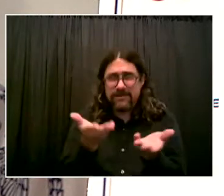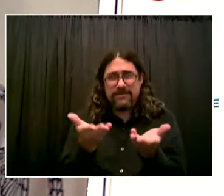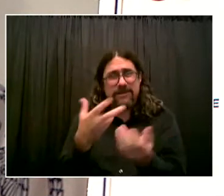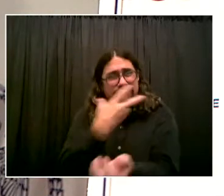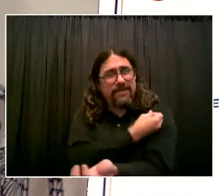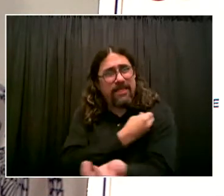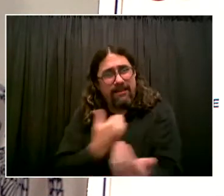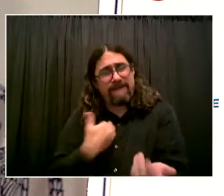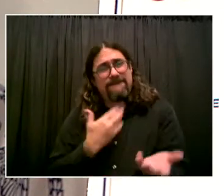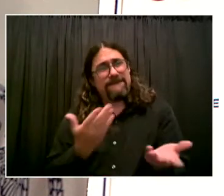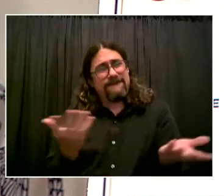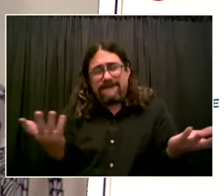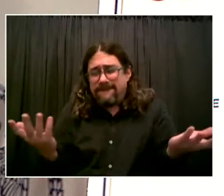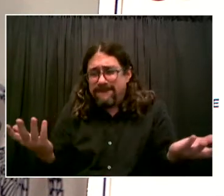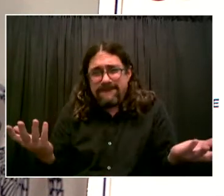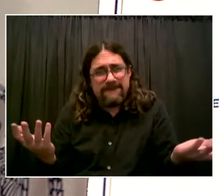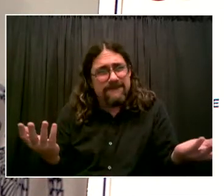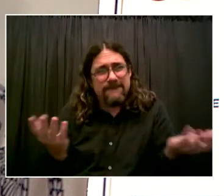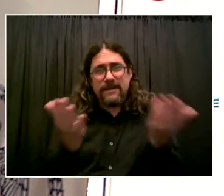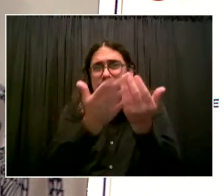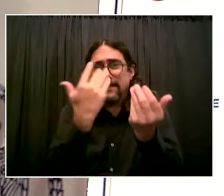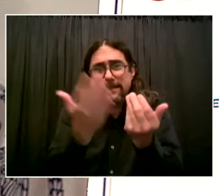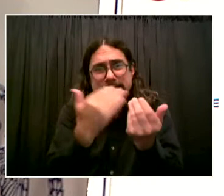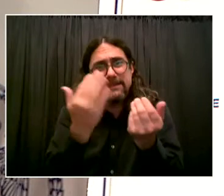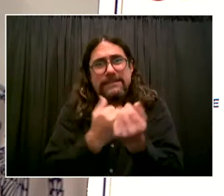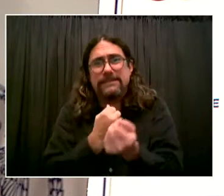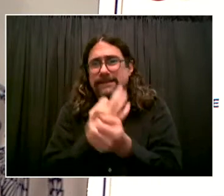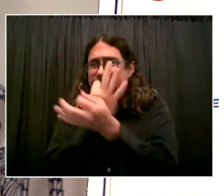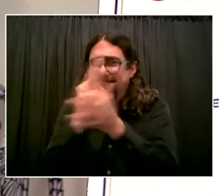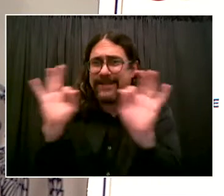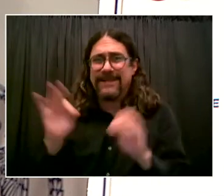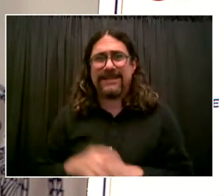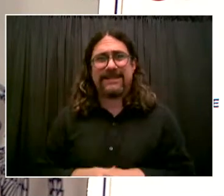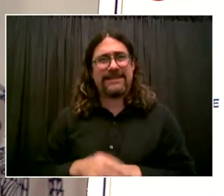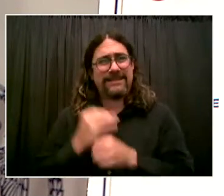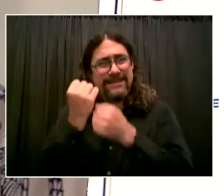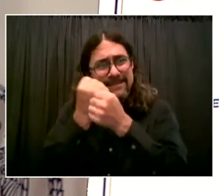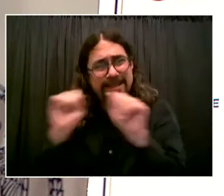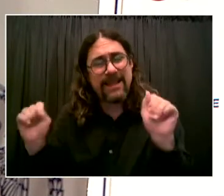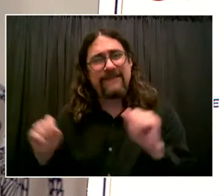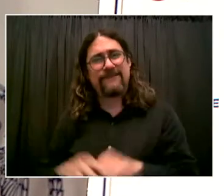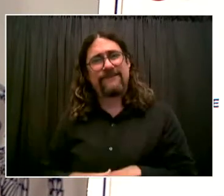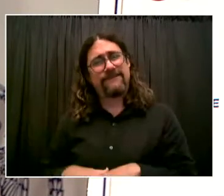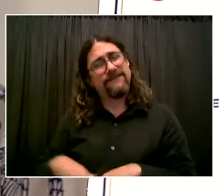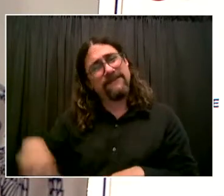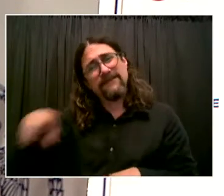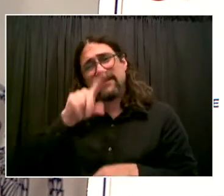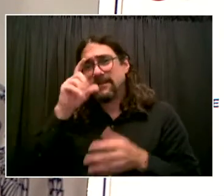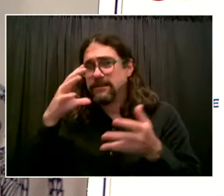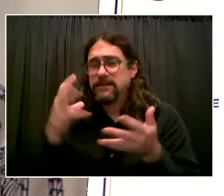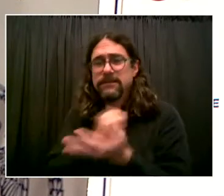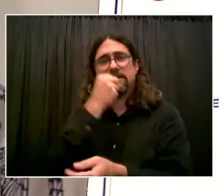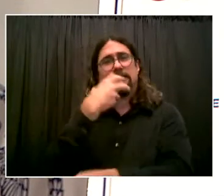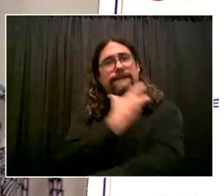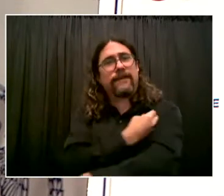PEOPLE TO MAKE A LIVING, WHY IS THIS HARD? JUSGT O T GE VACCINATED. THIS IS NOT